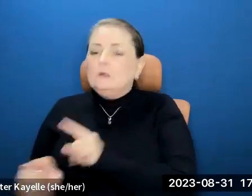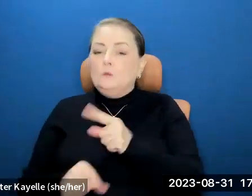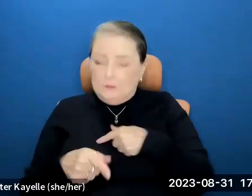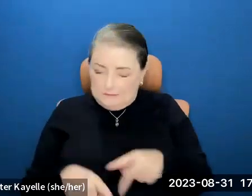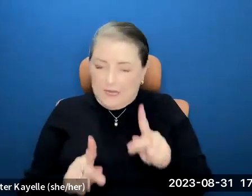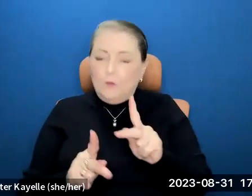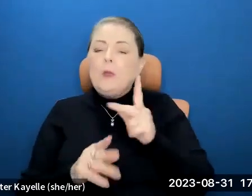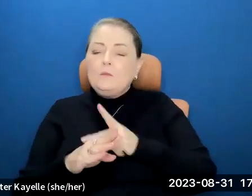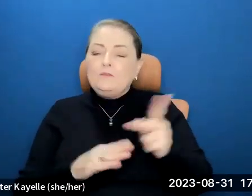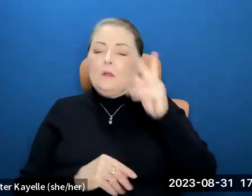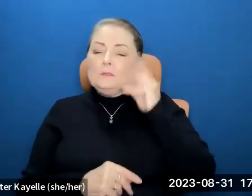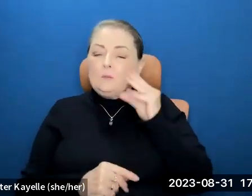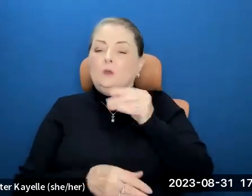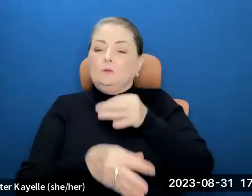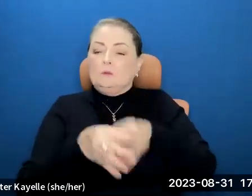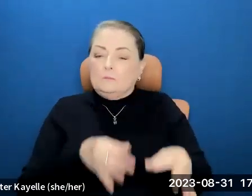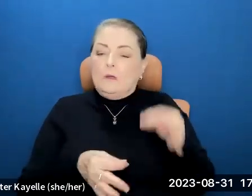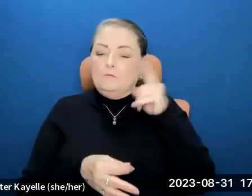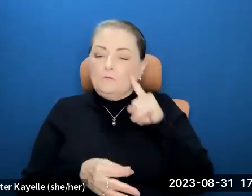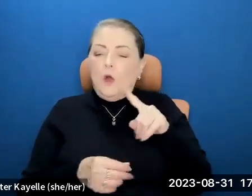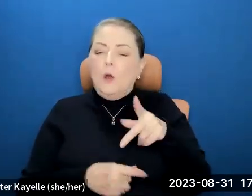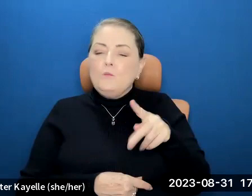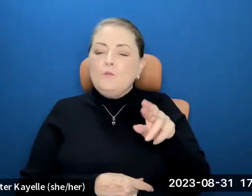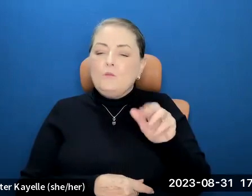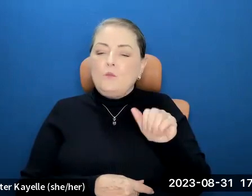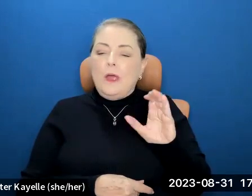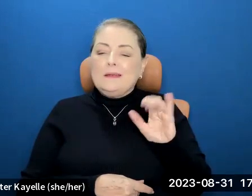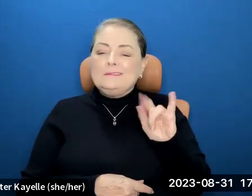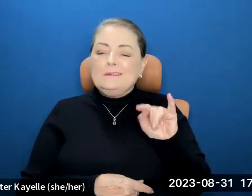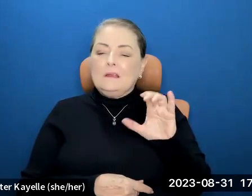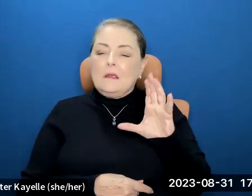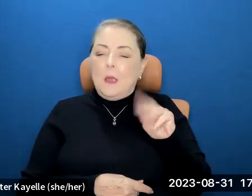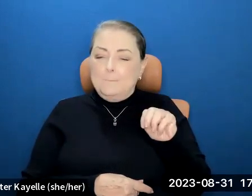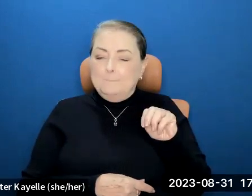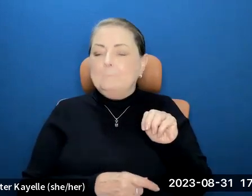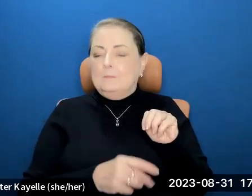experience to substitute for practicum requirements during the listening sessions